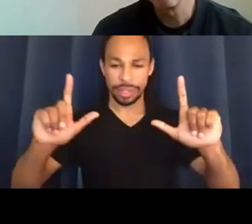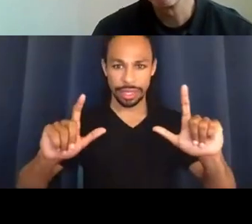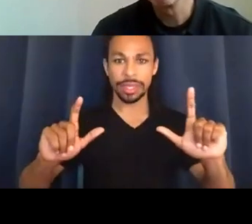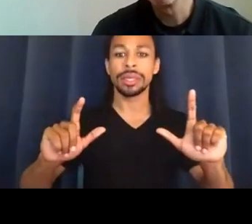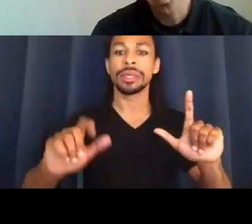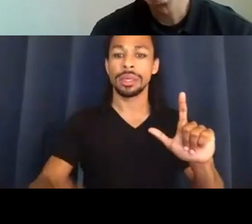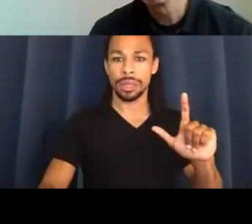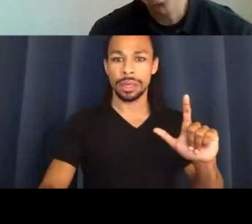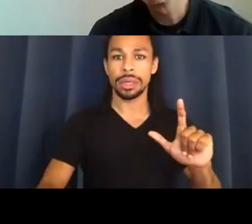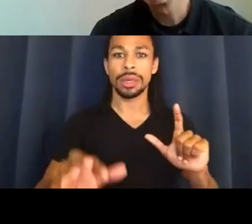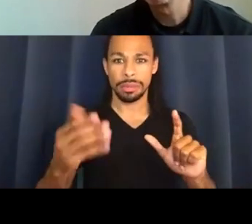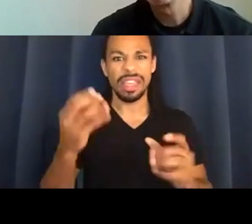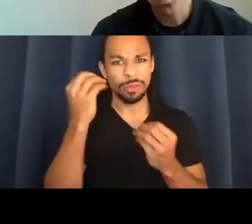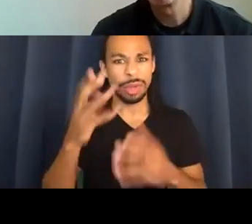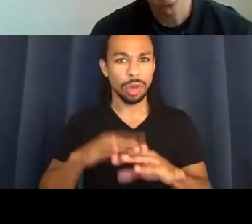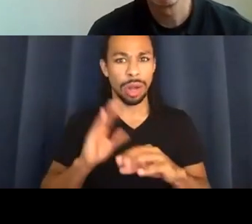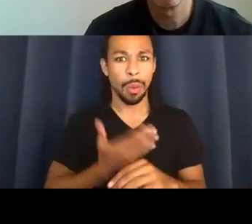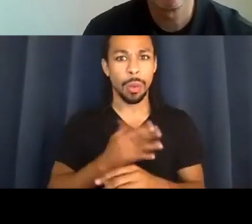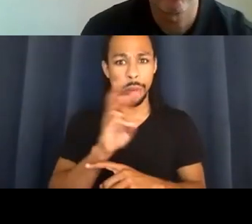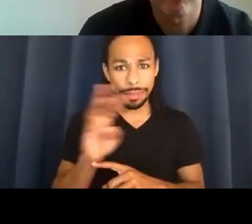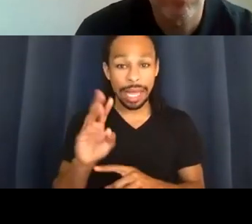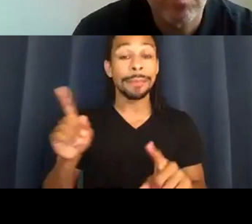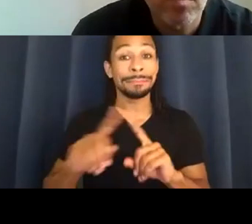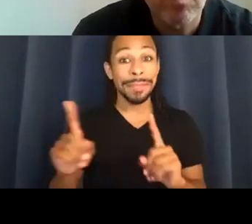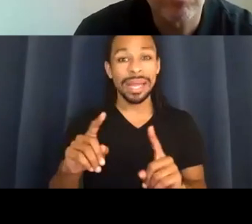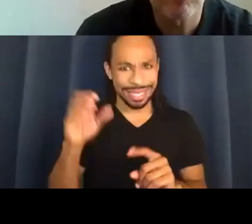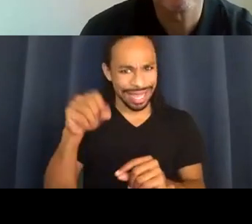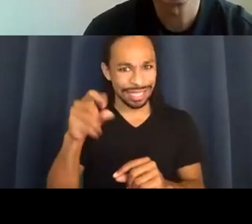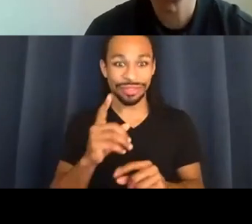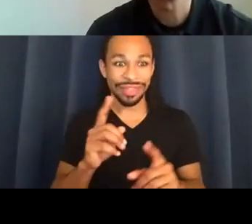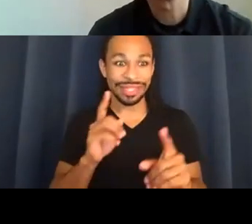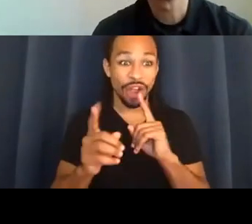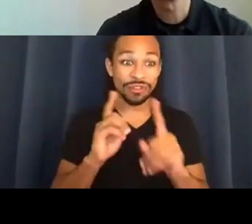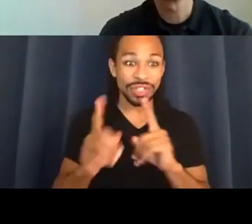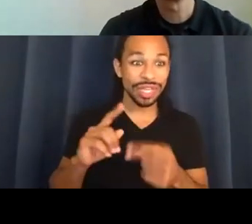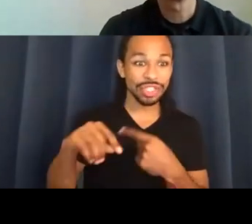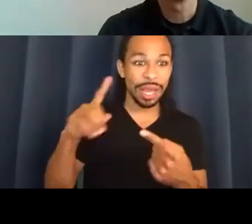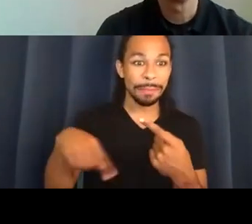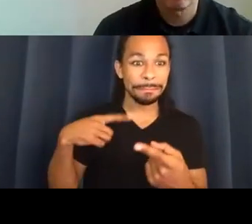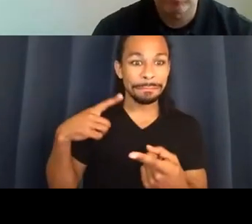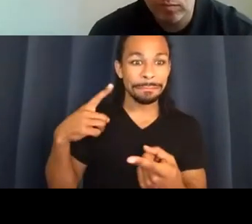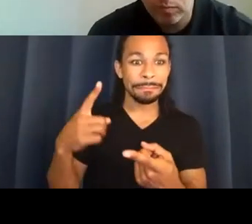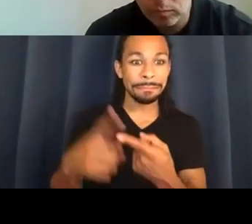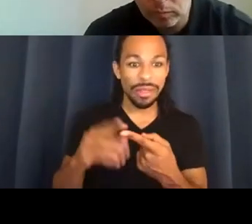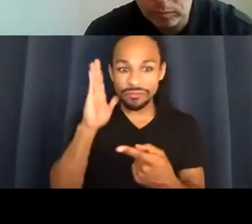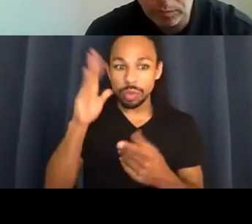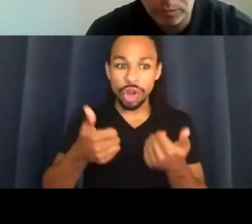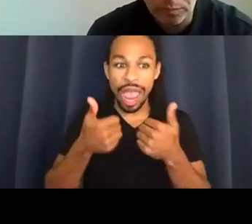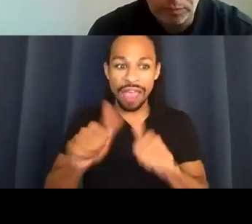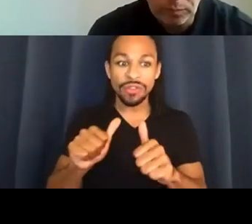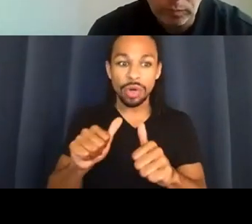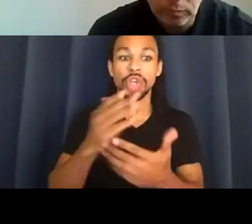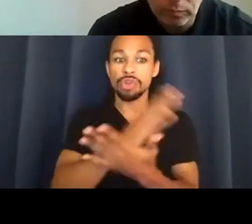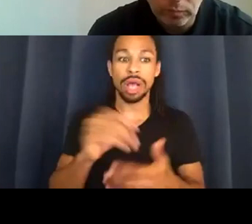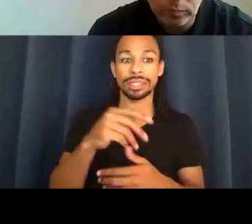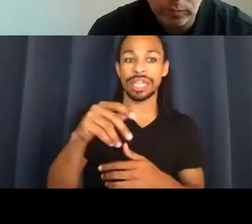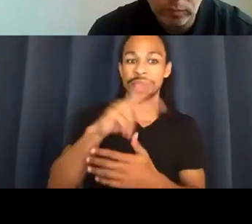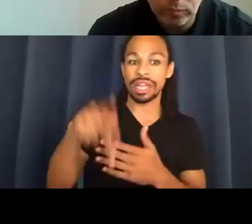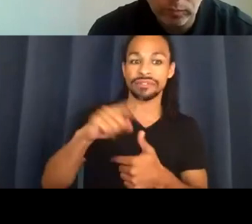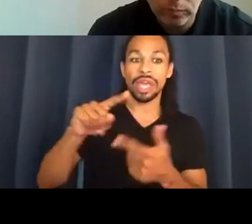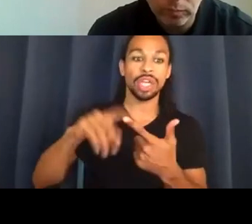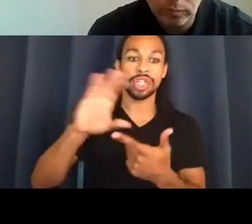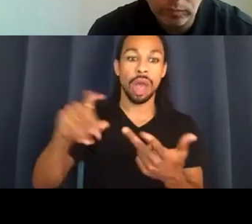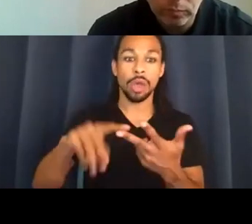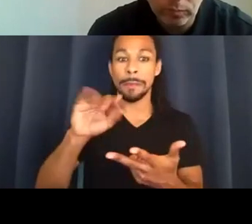18:20:16 >> LAURA COLBY: I will do it again. So there is that conversation, Anna. I also serve on the board for APAP, Association for Performing Arts